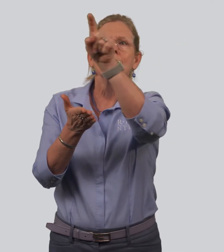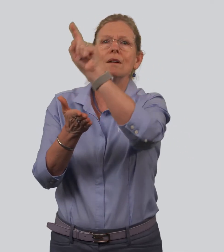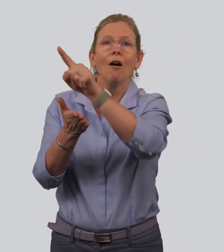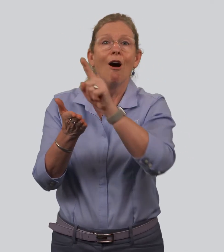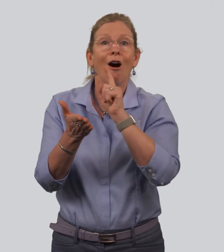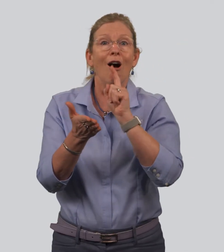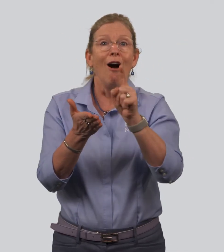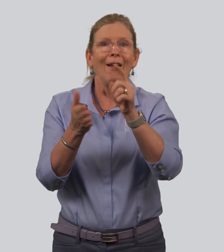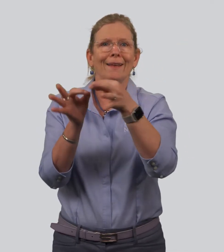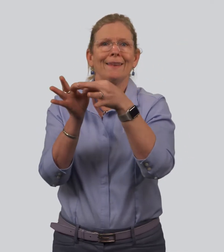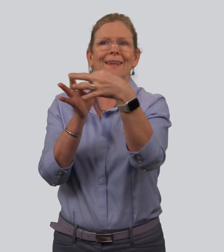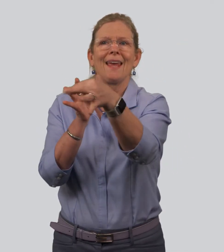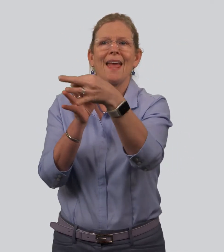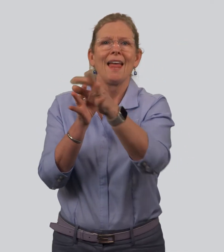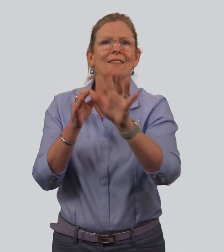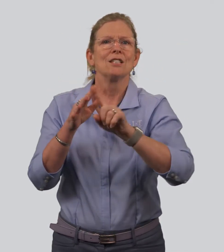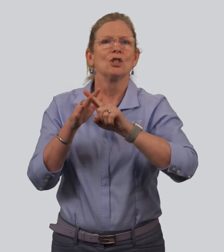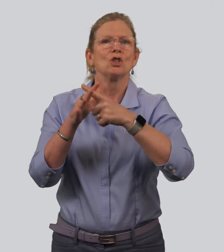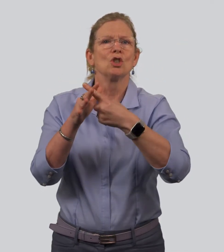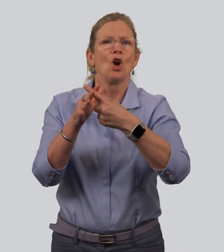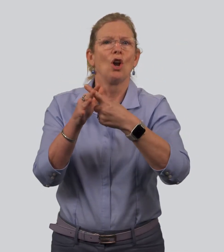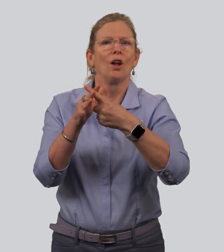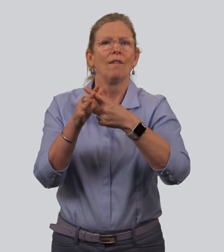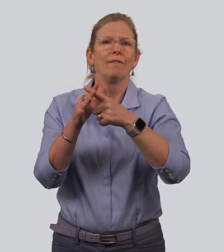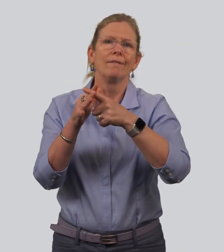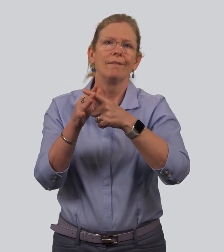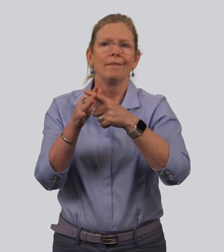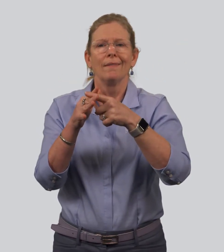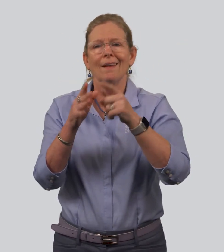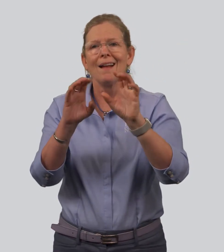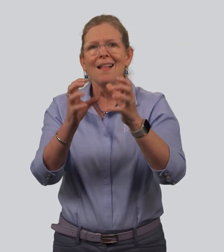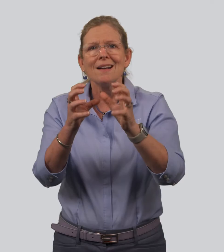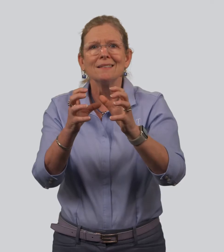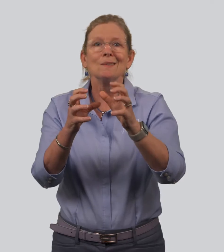We are aware that some universities are delaying their start